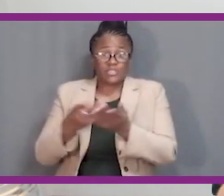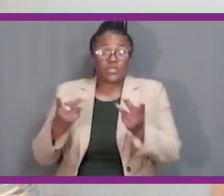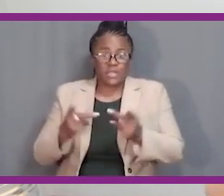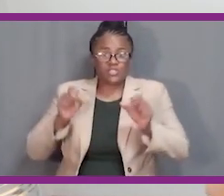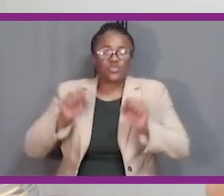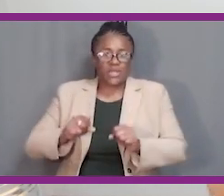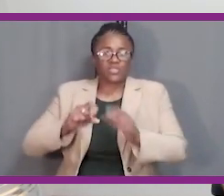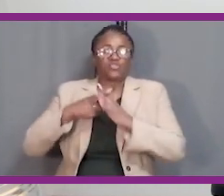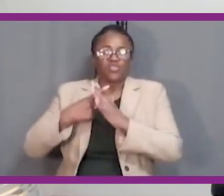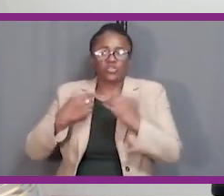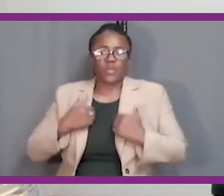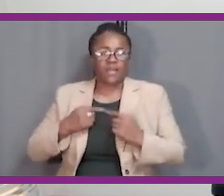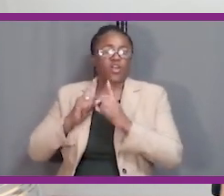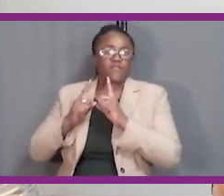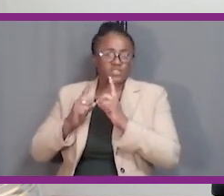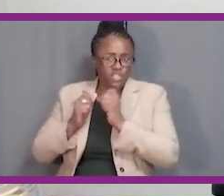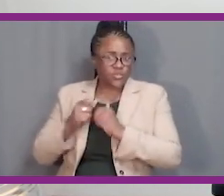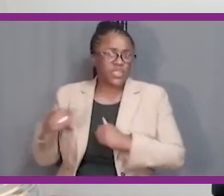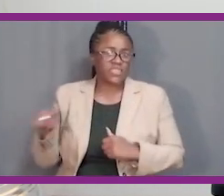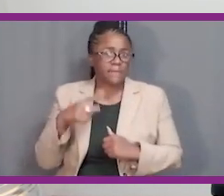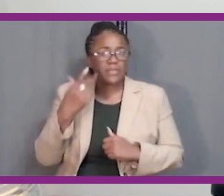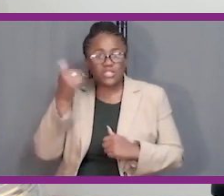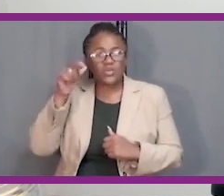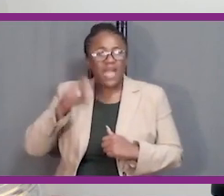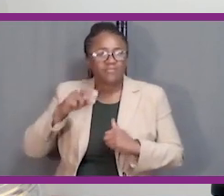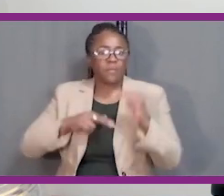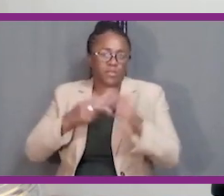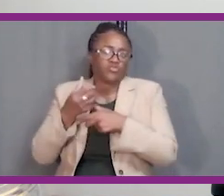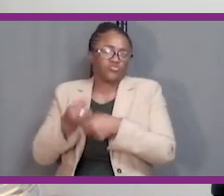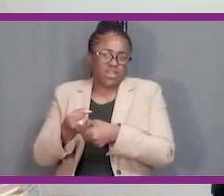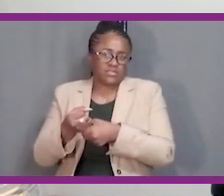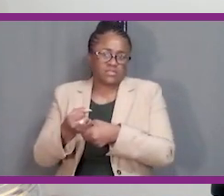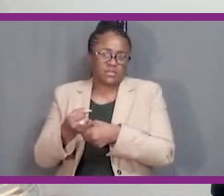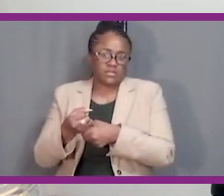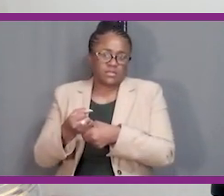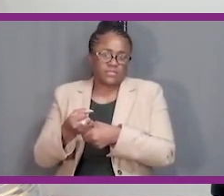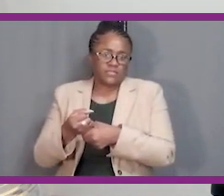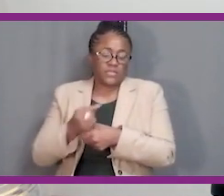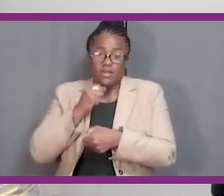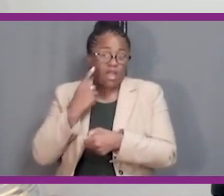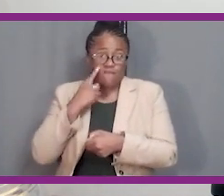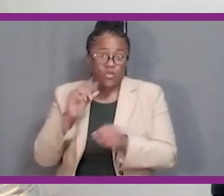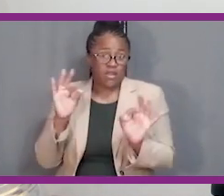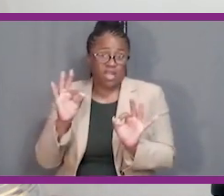And not for nothing. I mean, the disability rights movement has done a ton of helpful things,